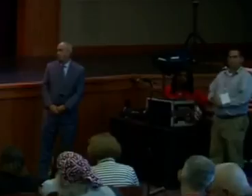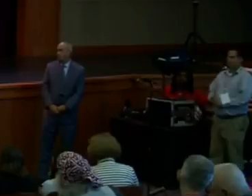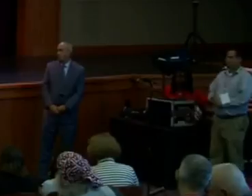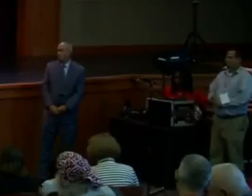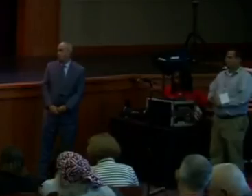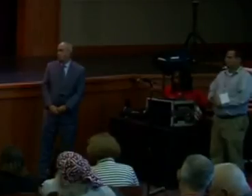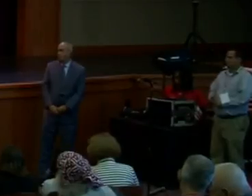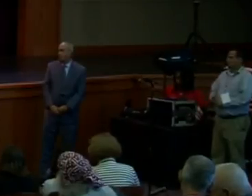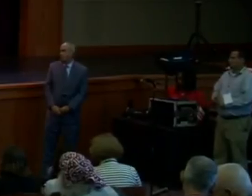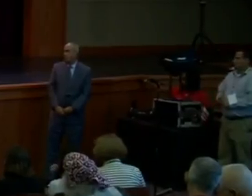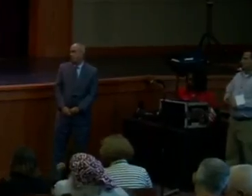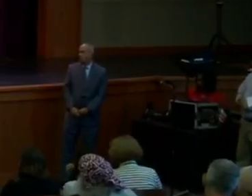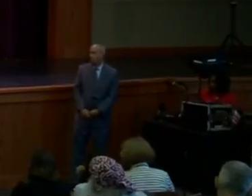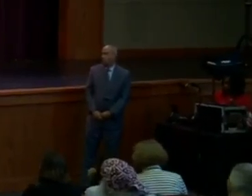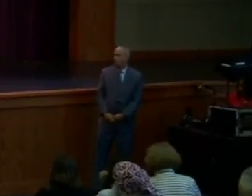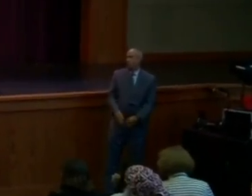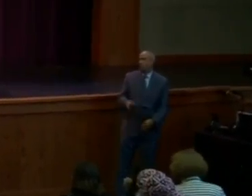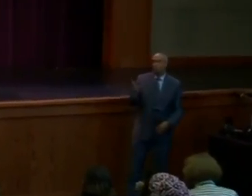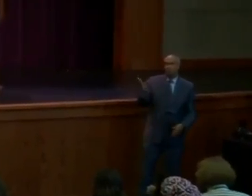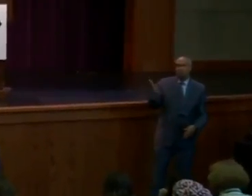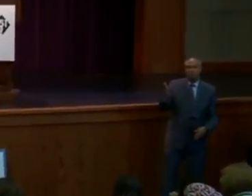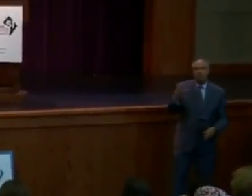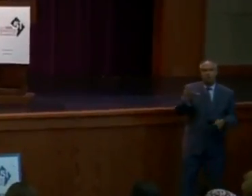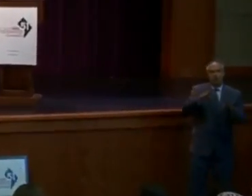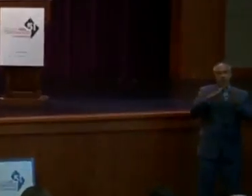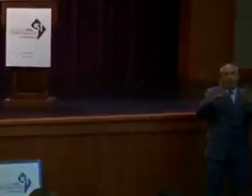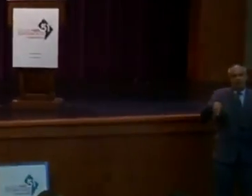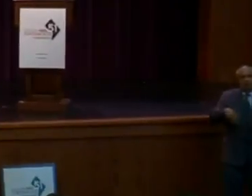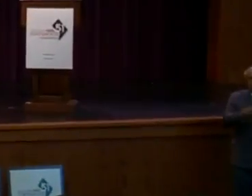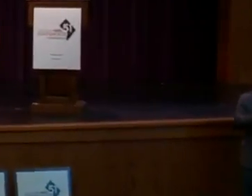YOU WANT TO -- >> YEAH. THIS IS JUST A HOUSEKEEPING MATTER.